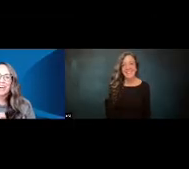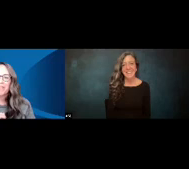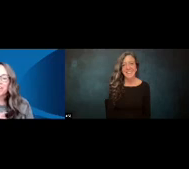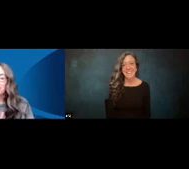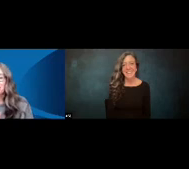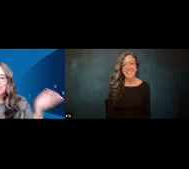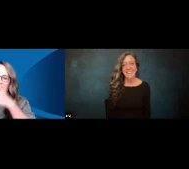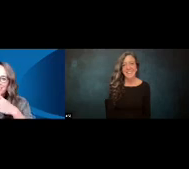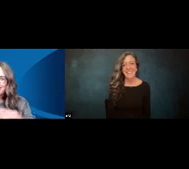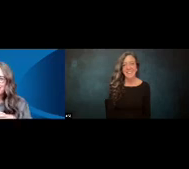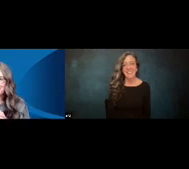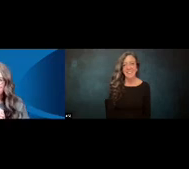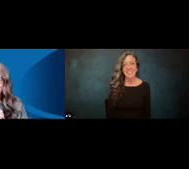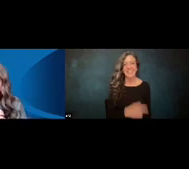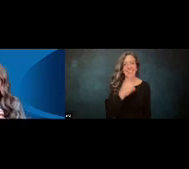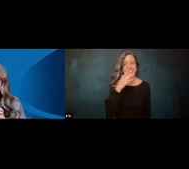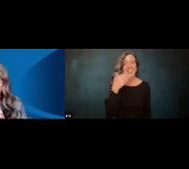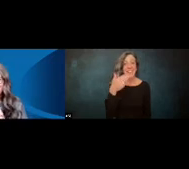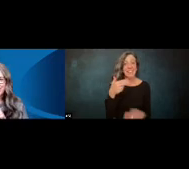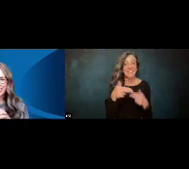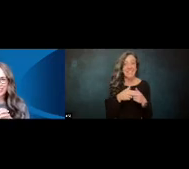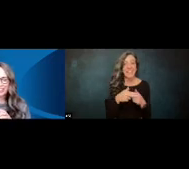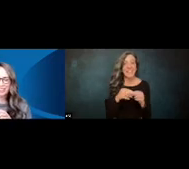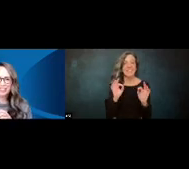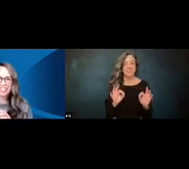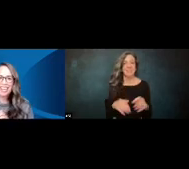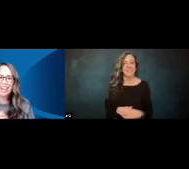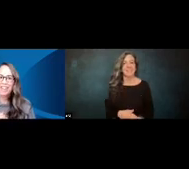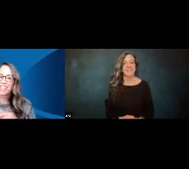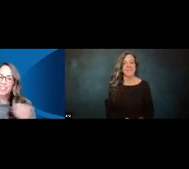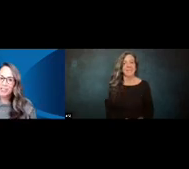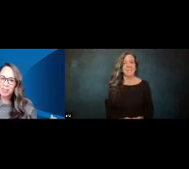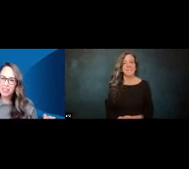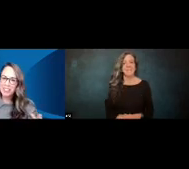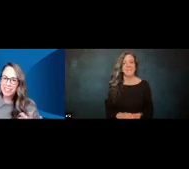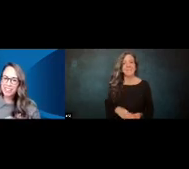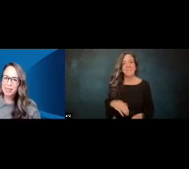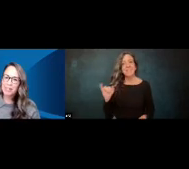Um, and if we could just advance to the next slide. Um, as Jasmine mentioned,